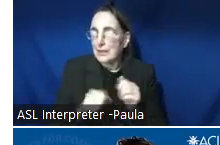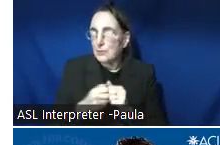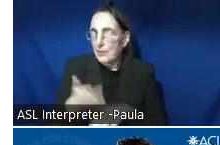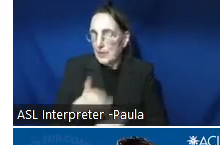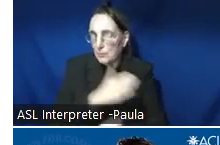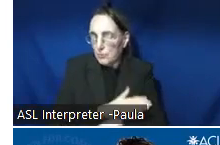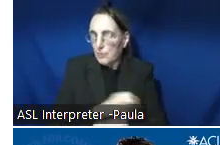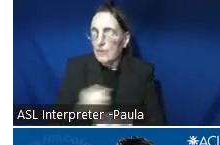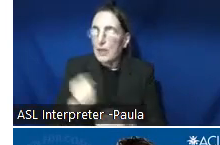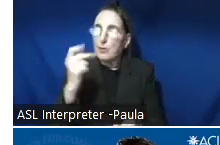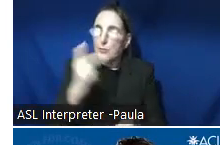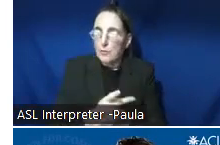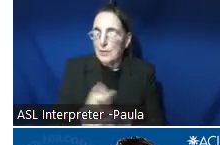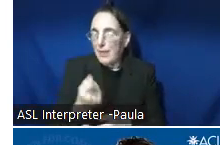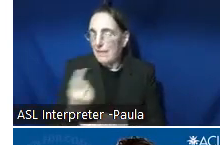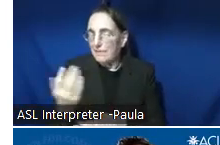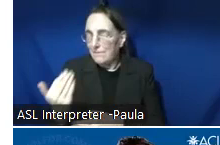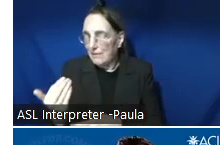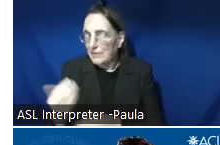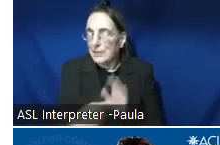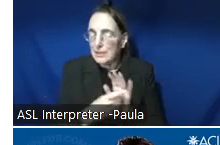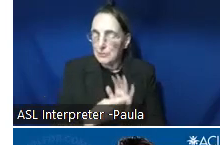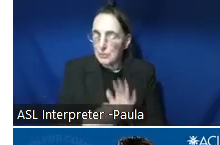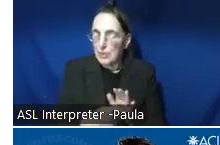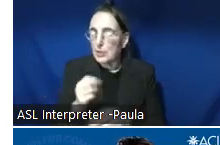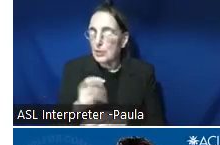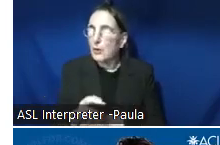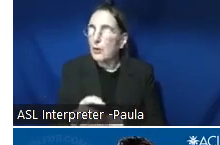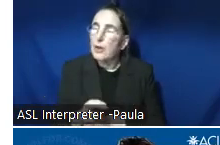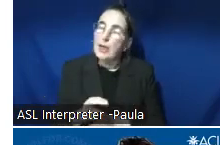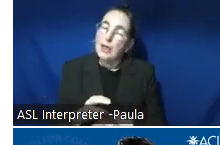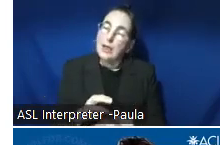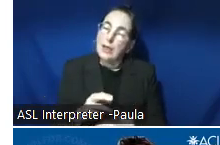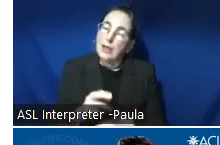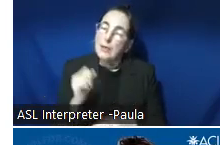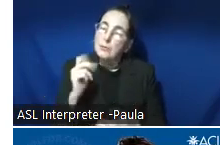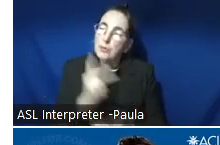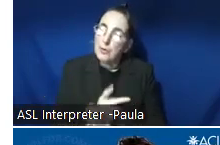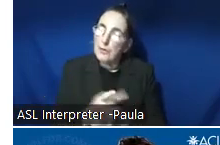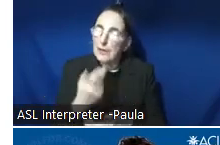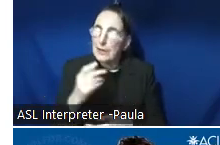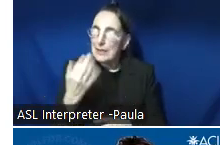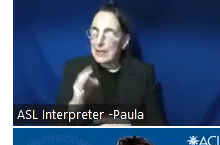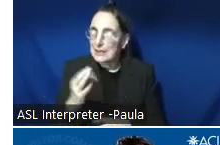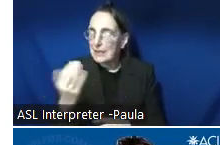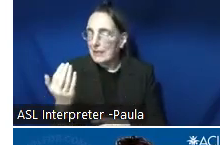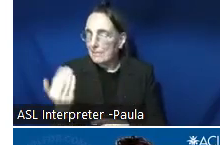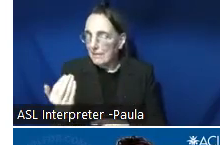1115 demonstration or an approved 1915(i) state plan amendment covering housing related services and supports